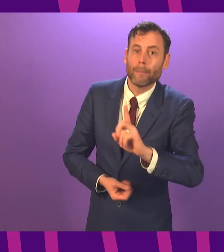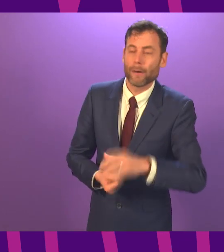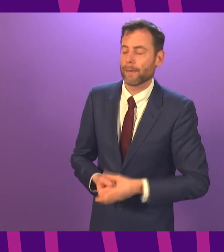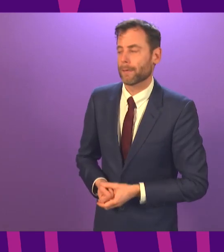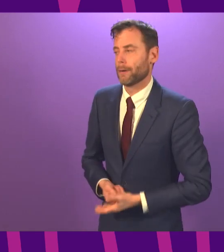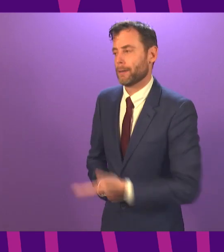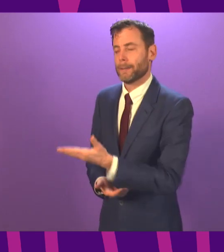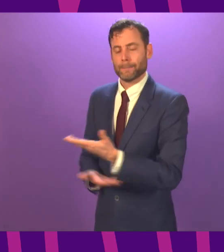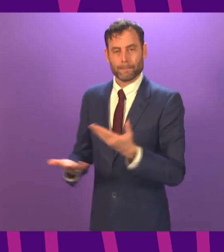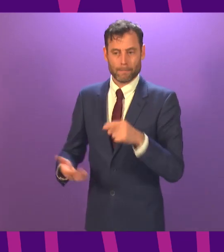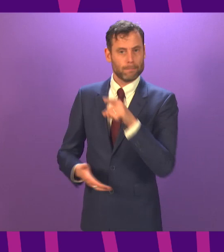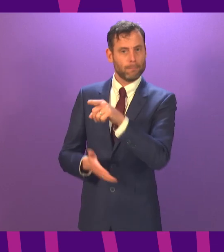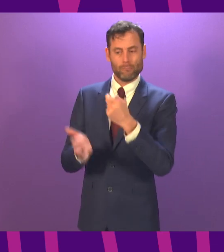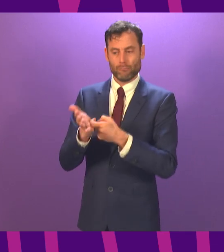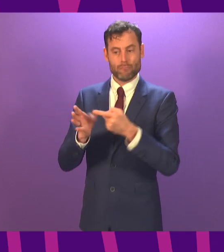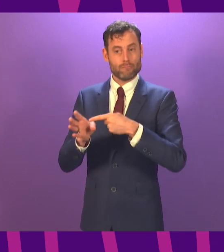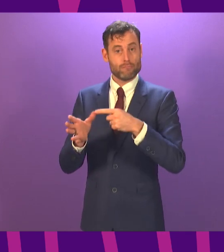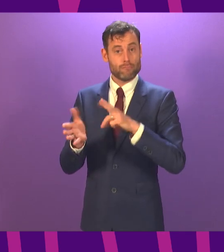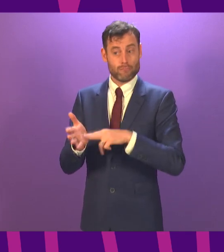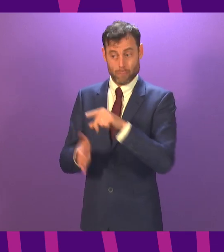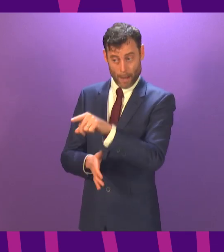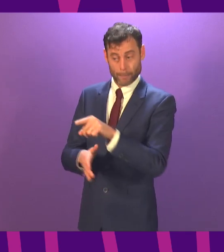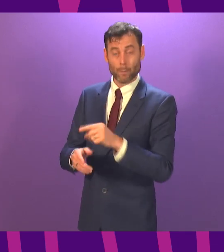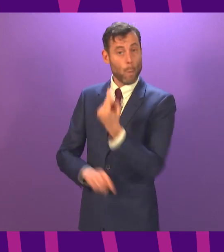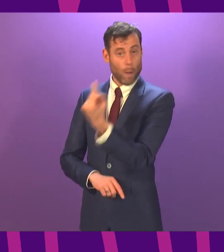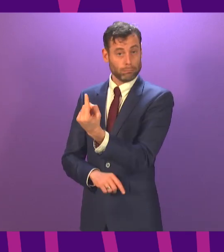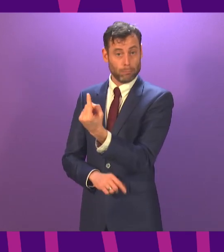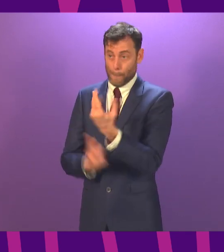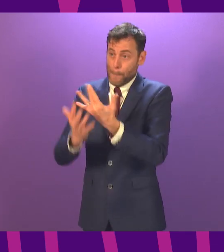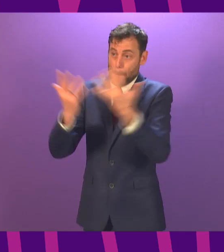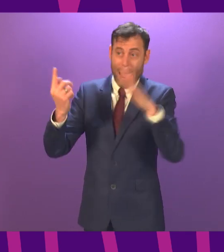are many in Ryan’s position—to know how sorry I am for the situation that we find